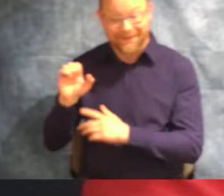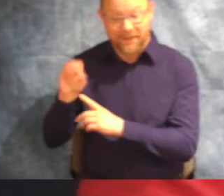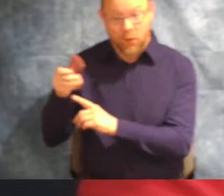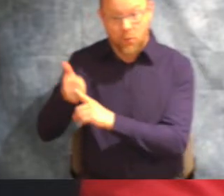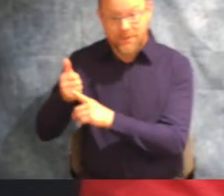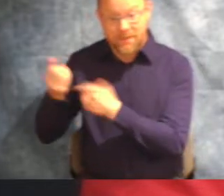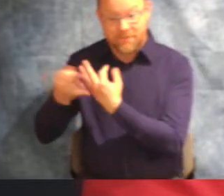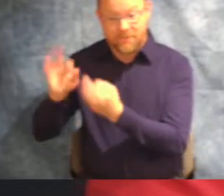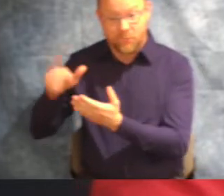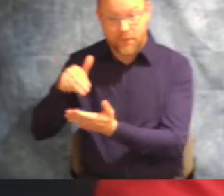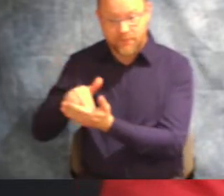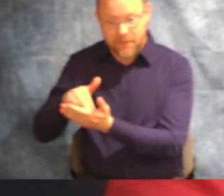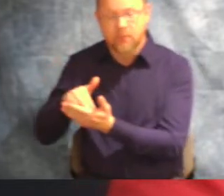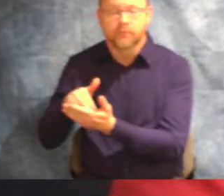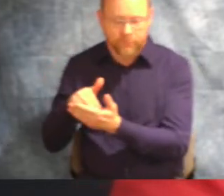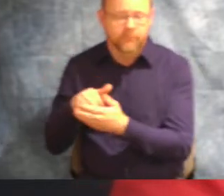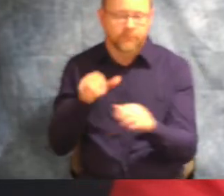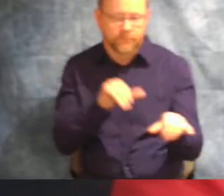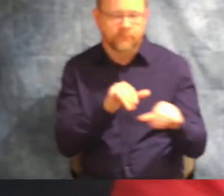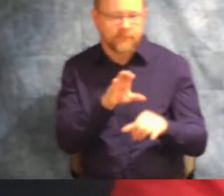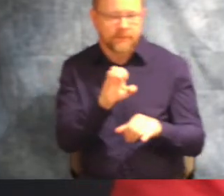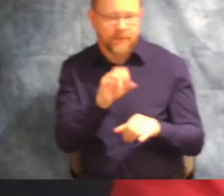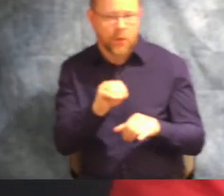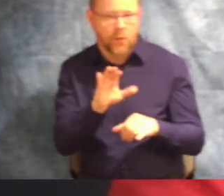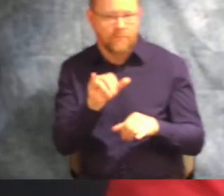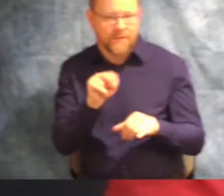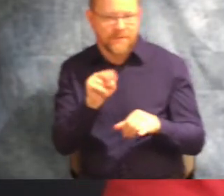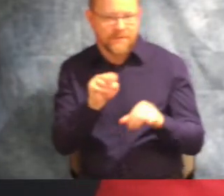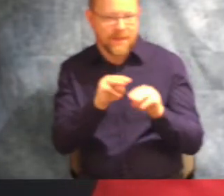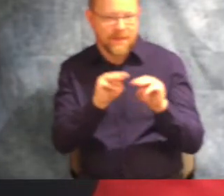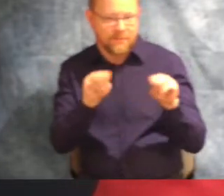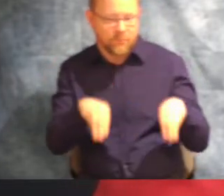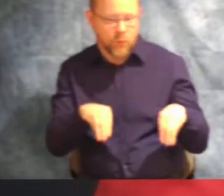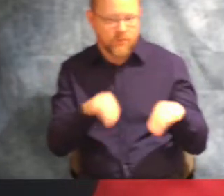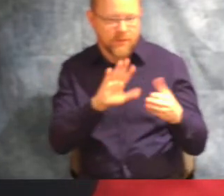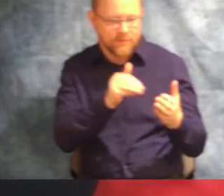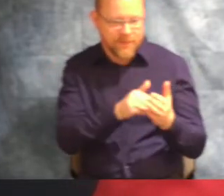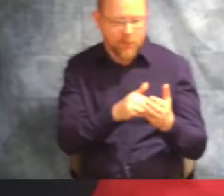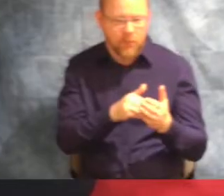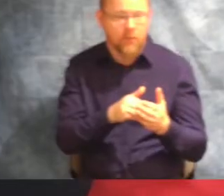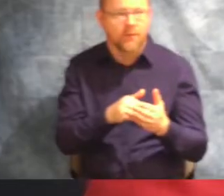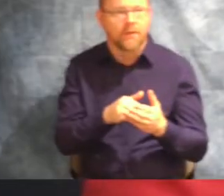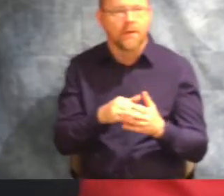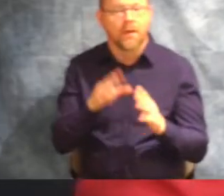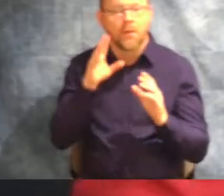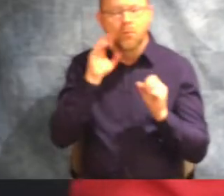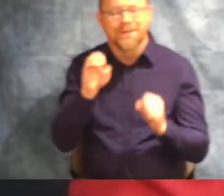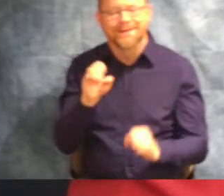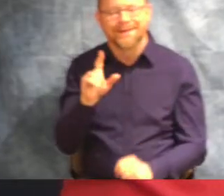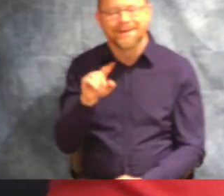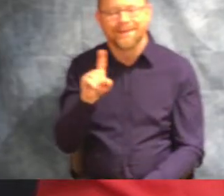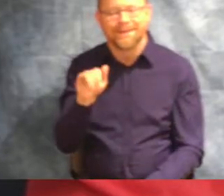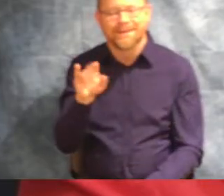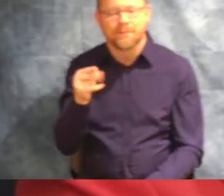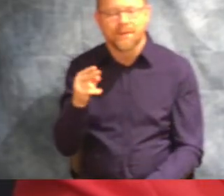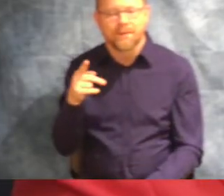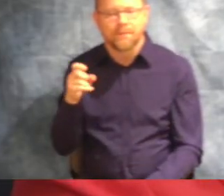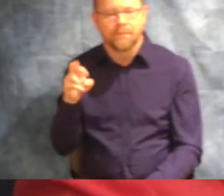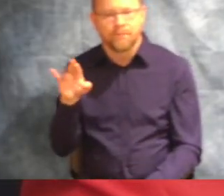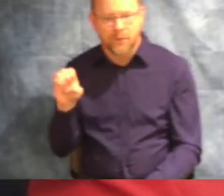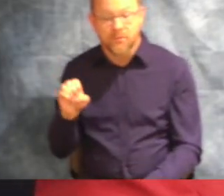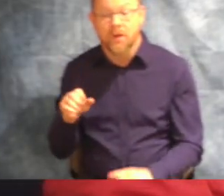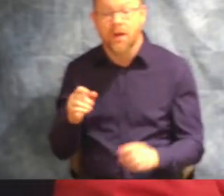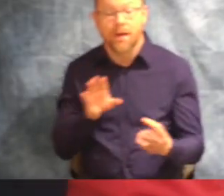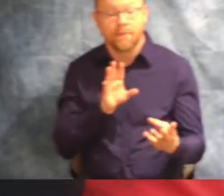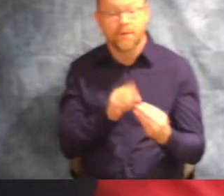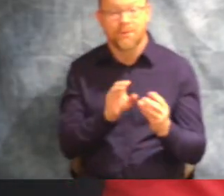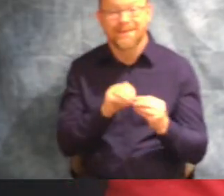is also the CEO of CSI Museum Center and President Elizabeth Pierce and met with the COO Woody Cohen